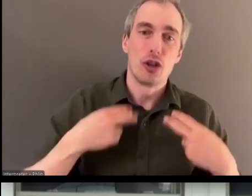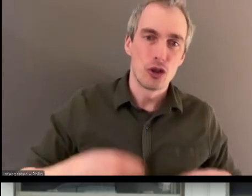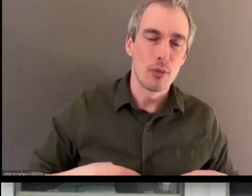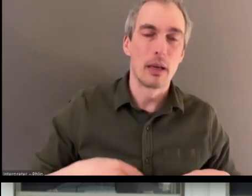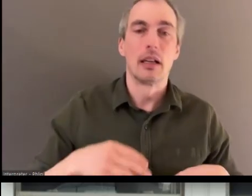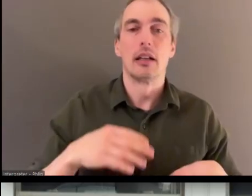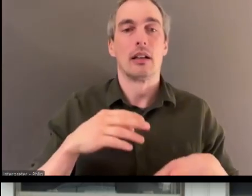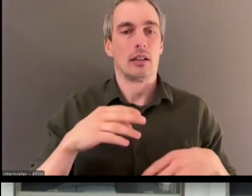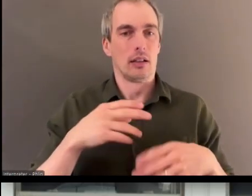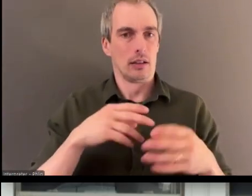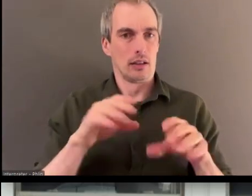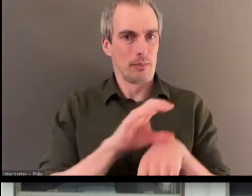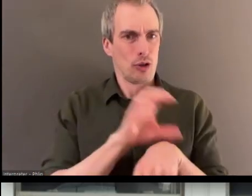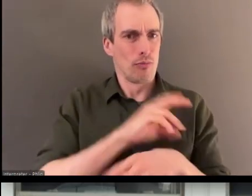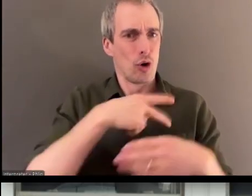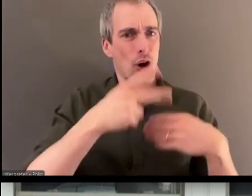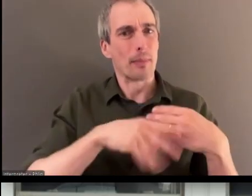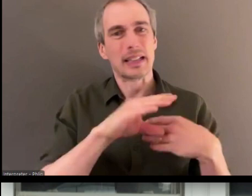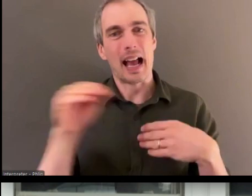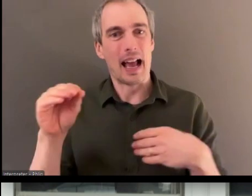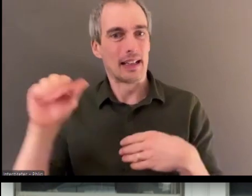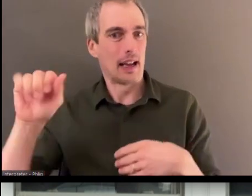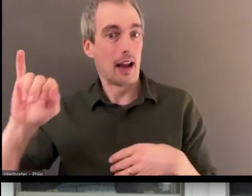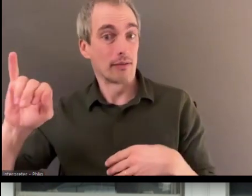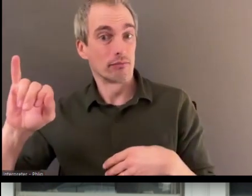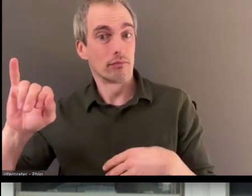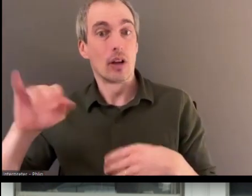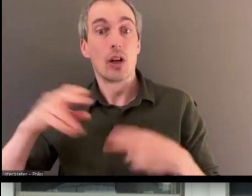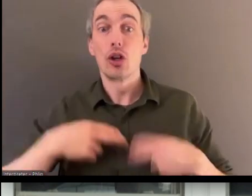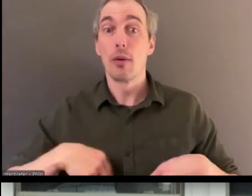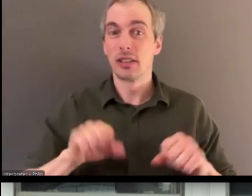read this pretty efficiently. And then when it's rendered, it's beautiful. It's just HTML.